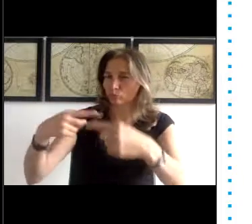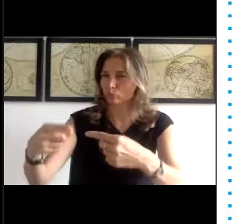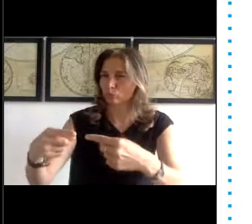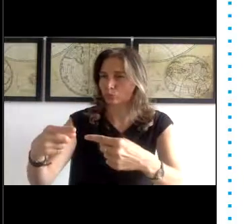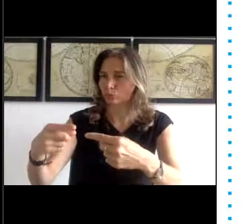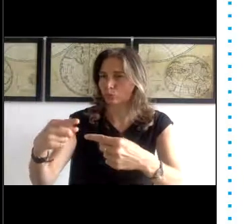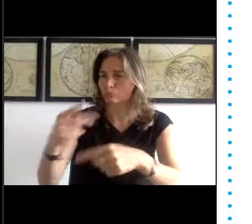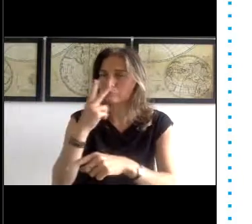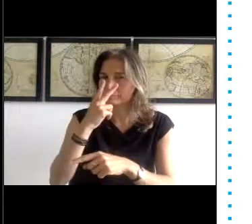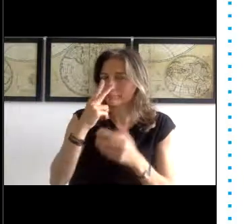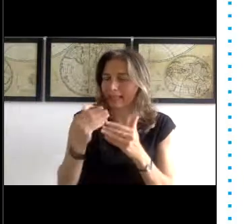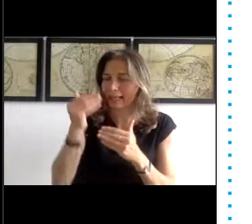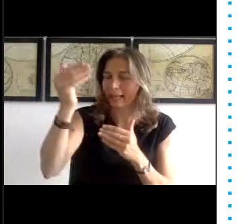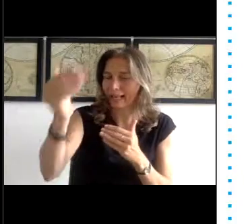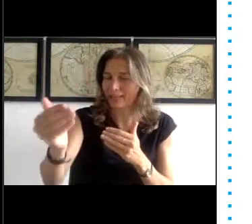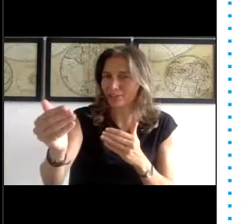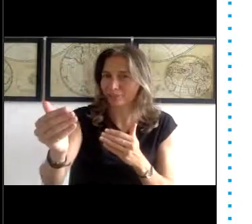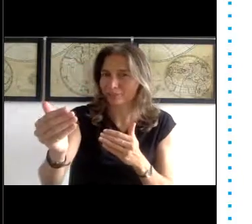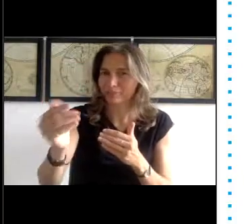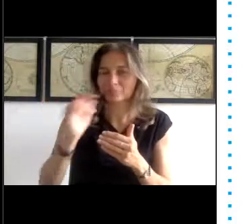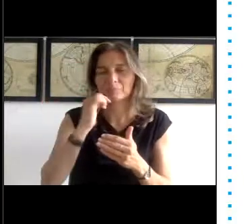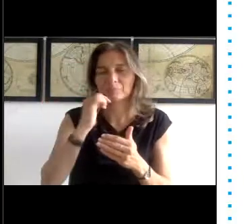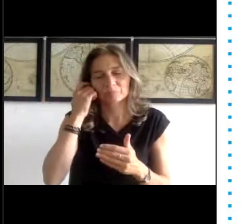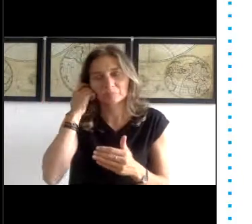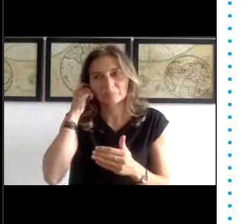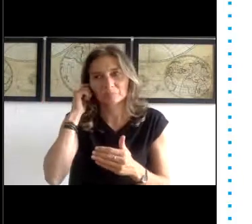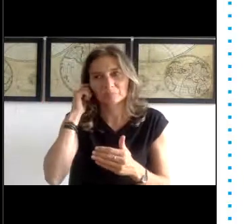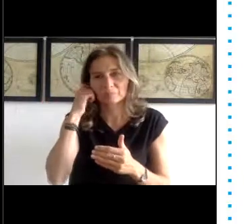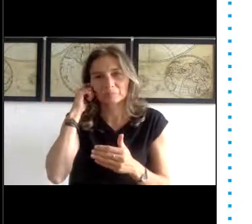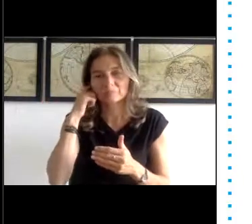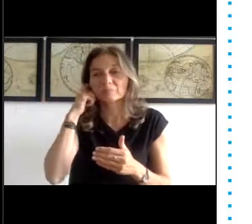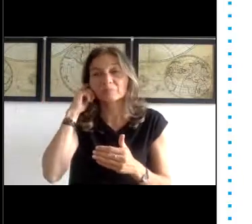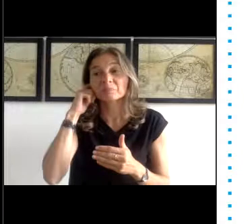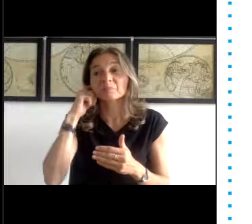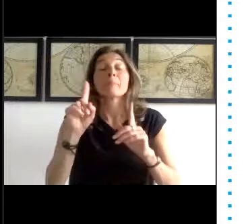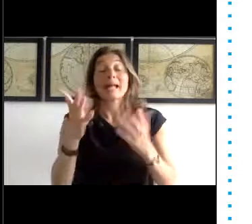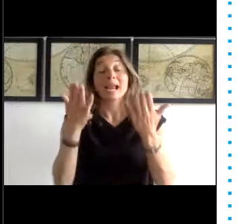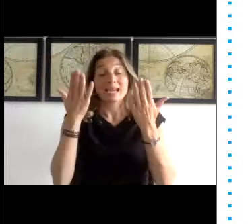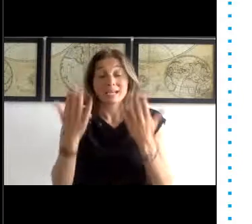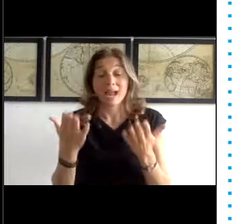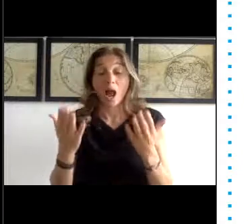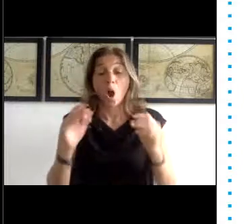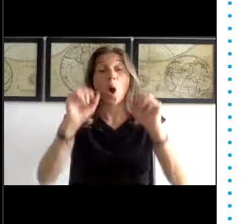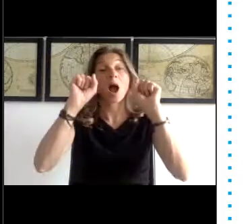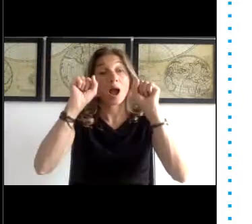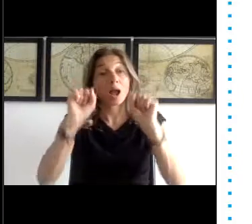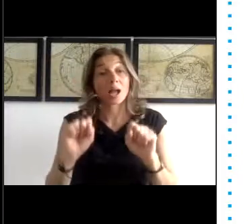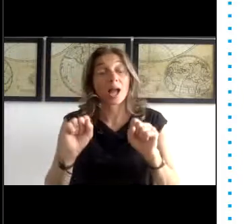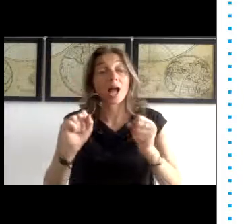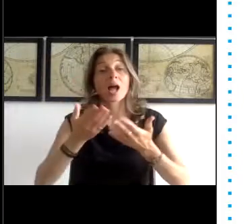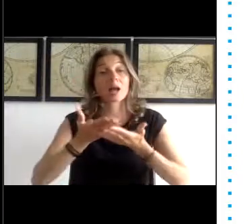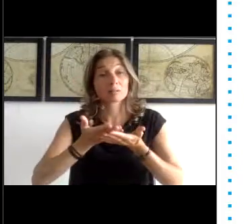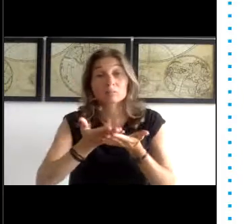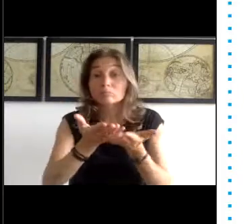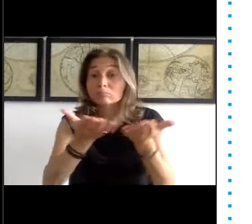compared to others studies that have been made. In general, mobility brings higher academic achievements,